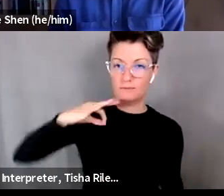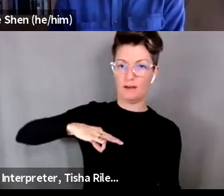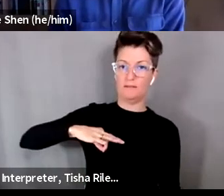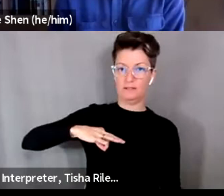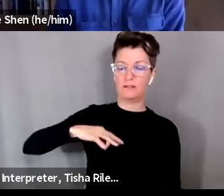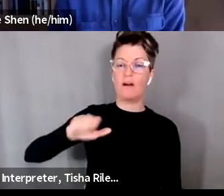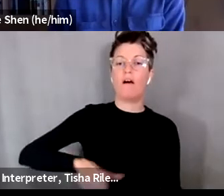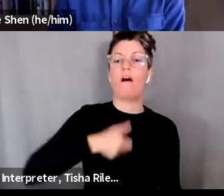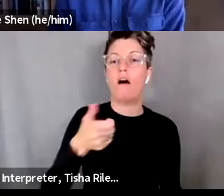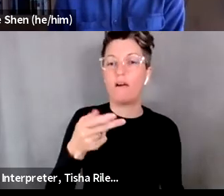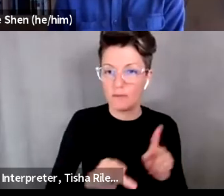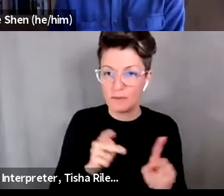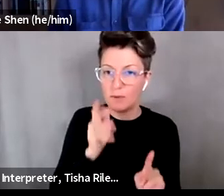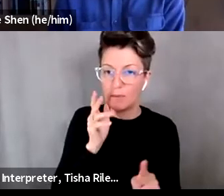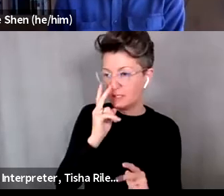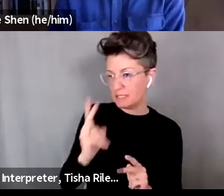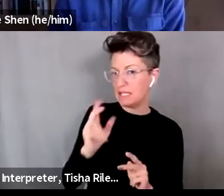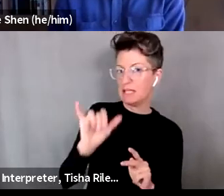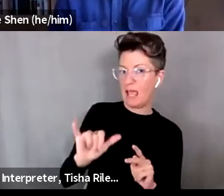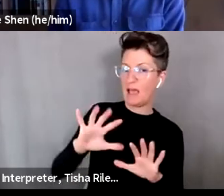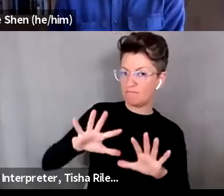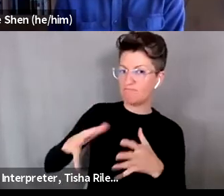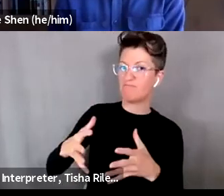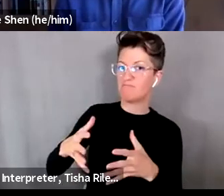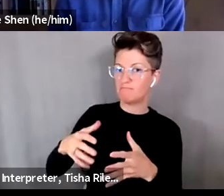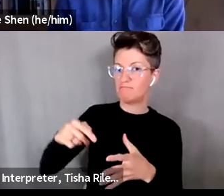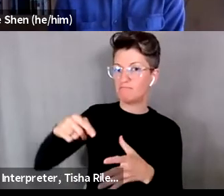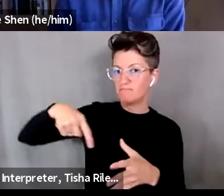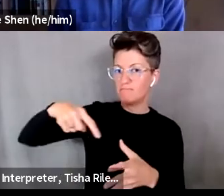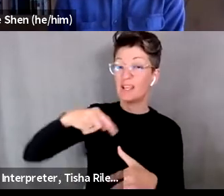and from the movement it will be part of. She was really a movement person.